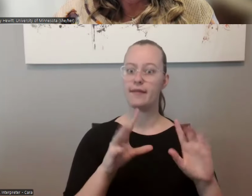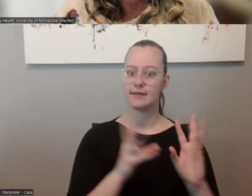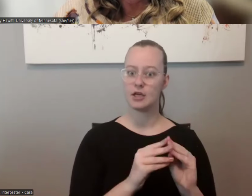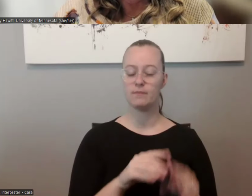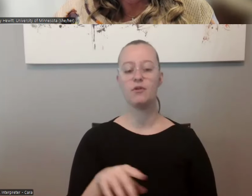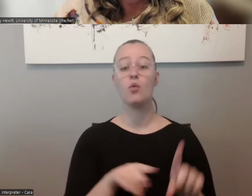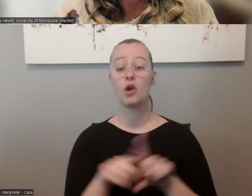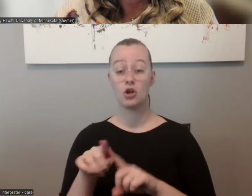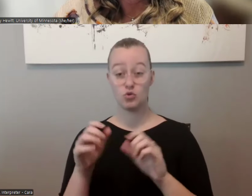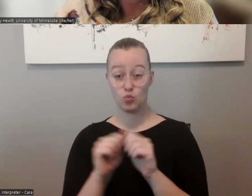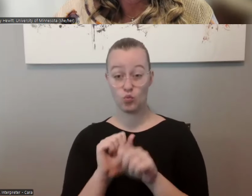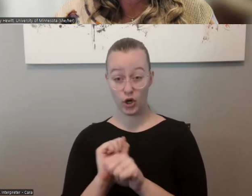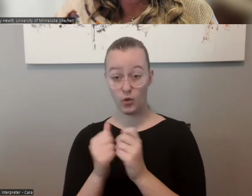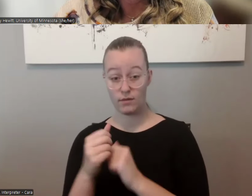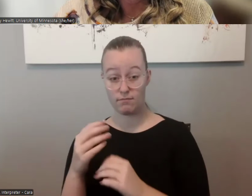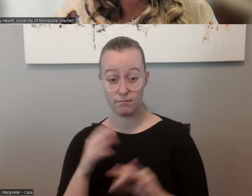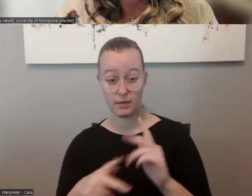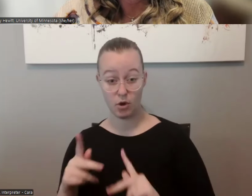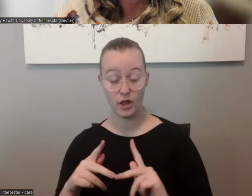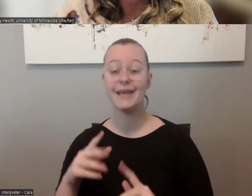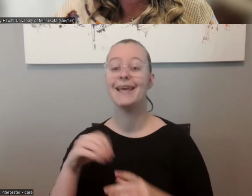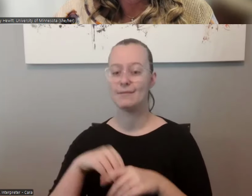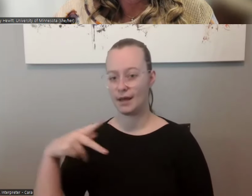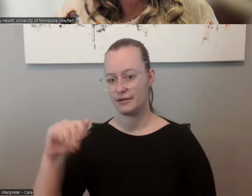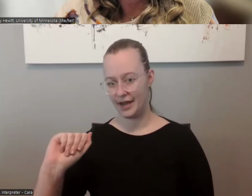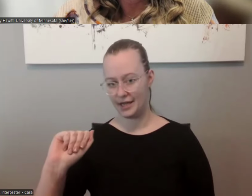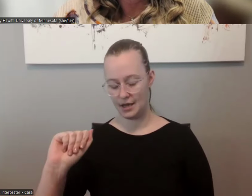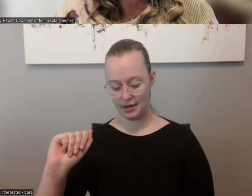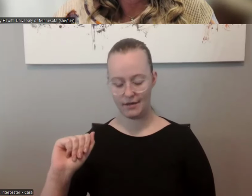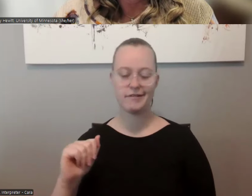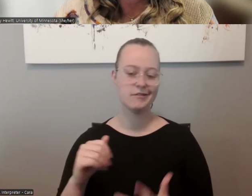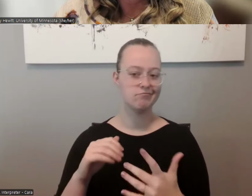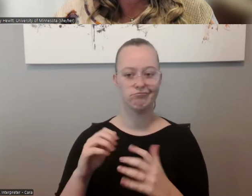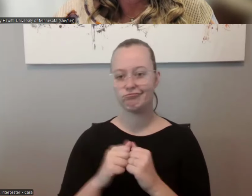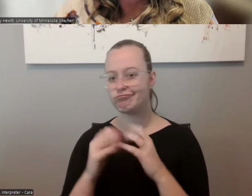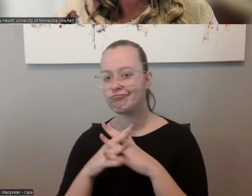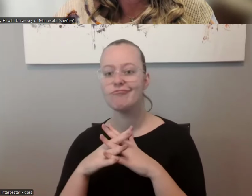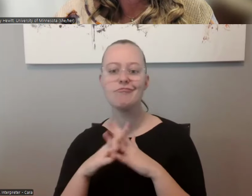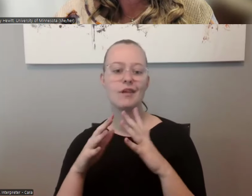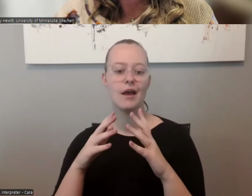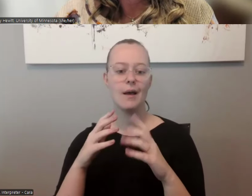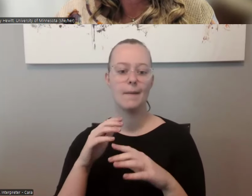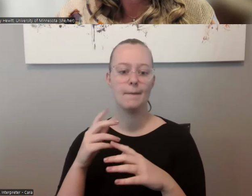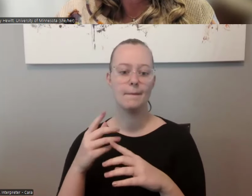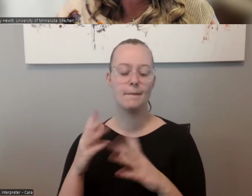We've also been working with some folks in Bucks County, Pennsylvania to put together a meeting next month during which folks will